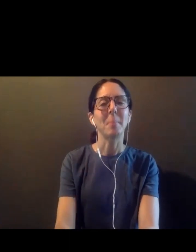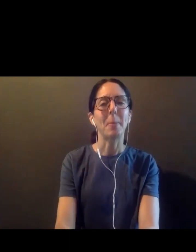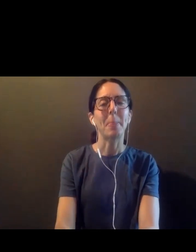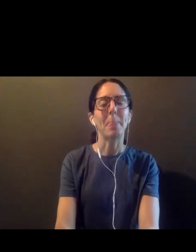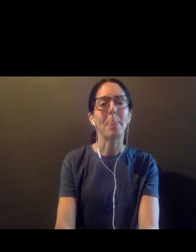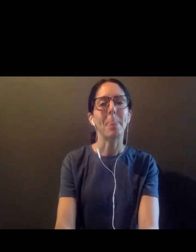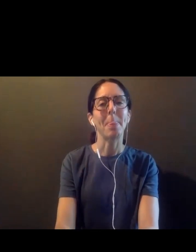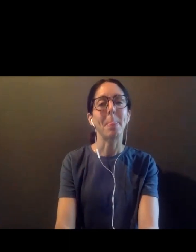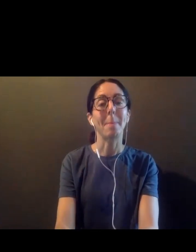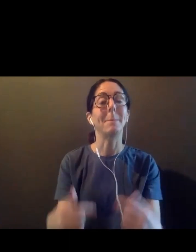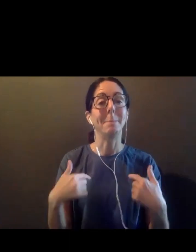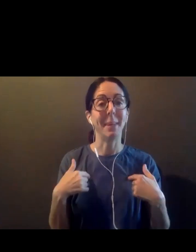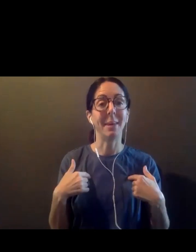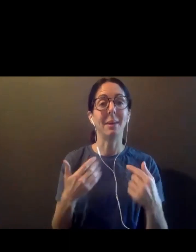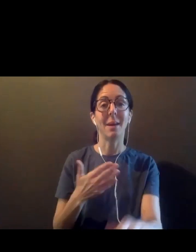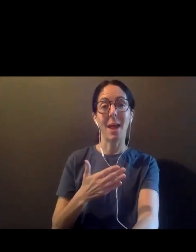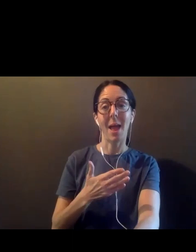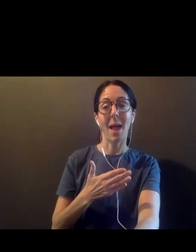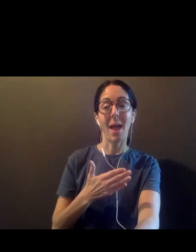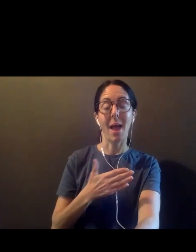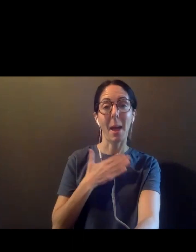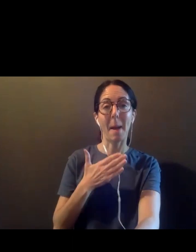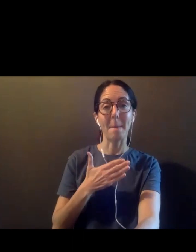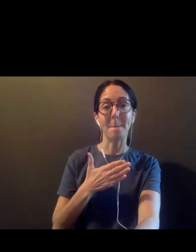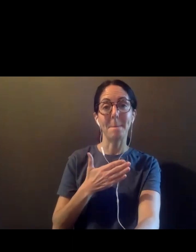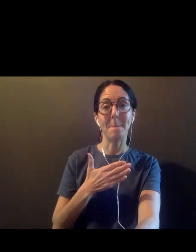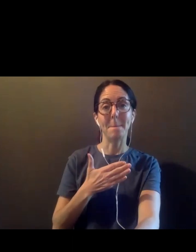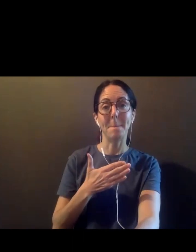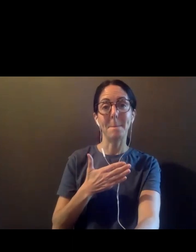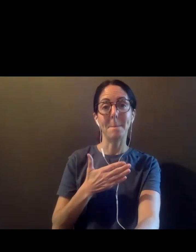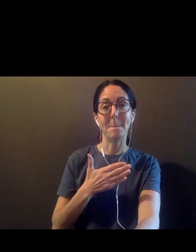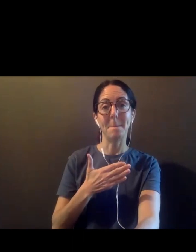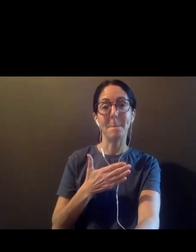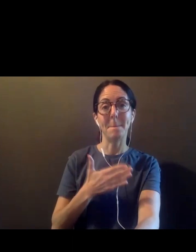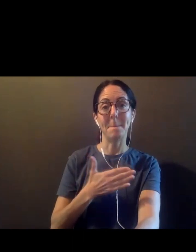I am happy to yield to you all if you have any final thoughts.